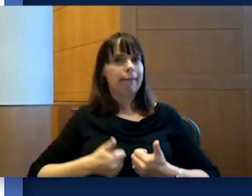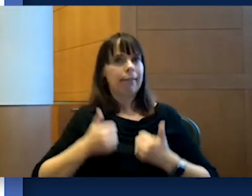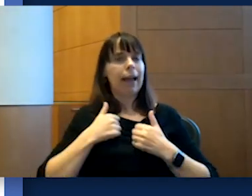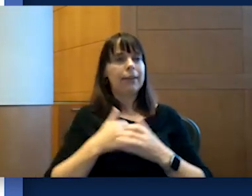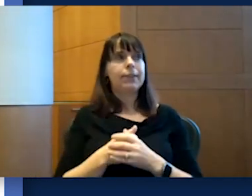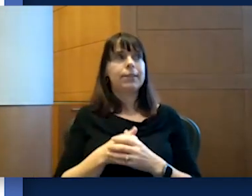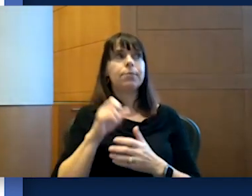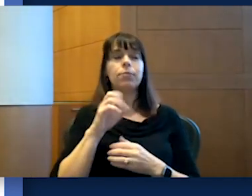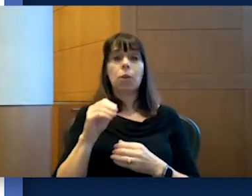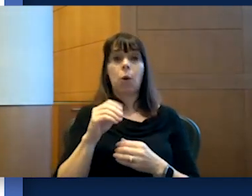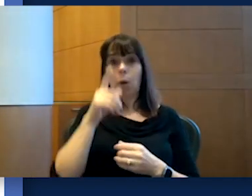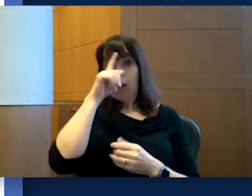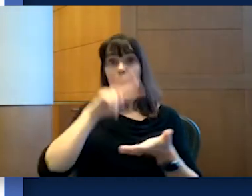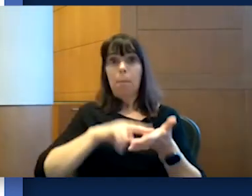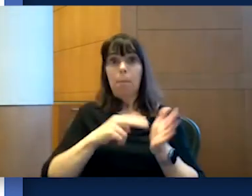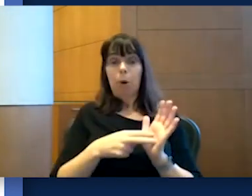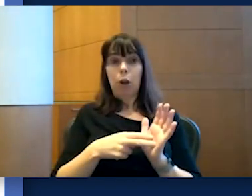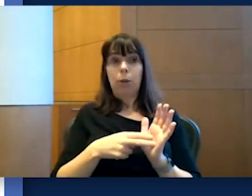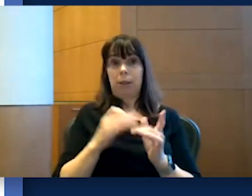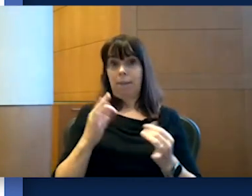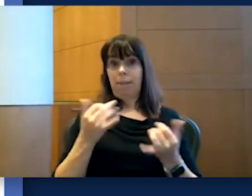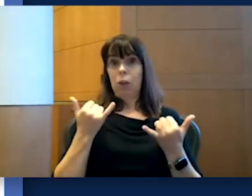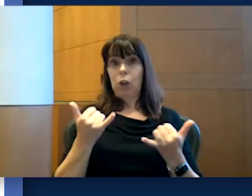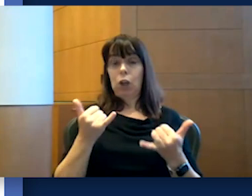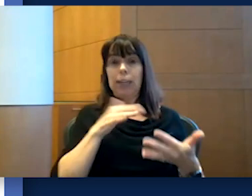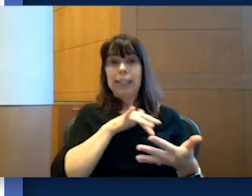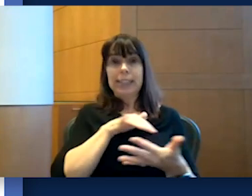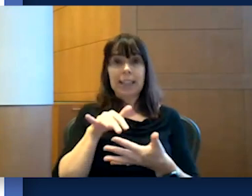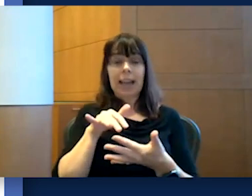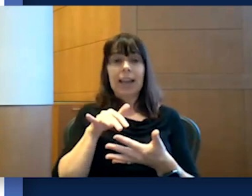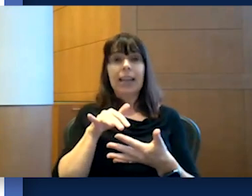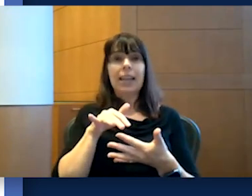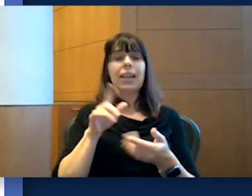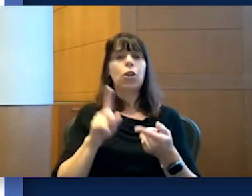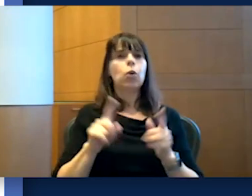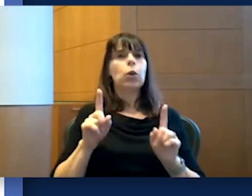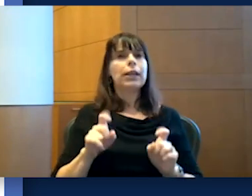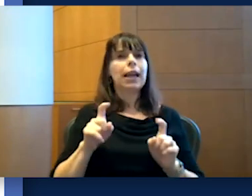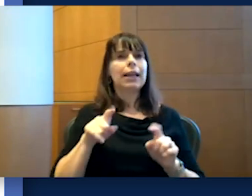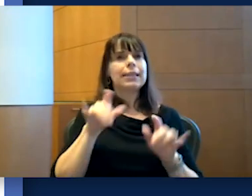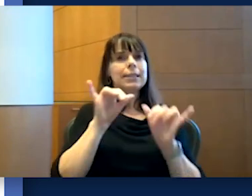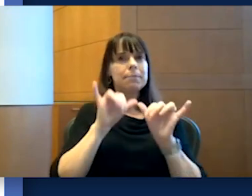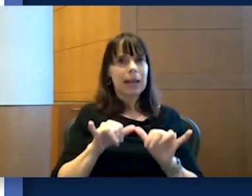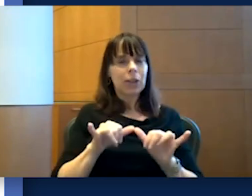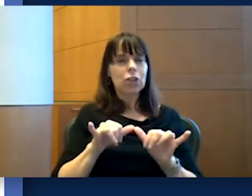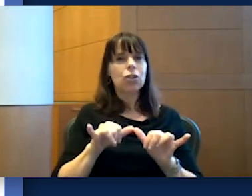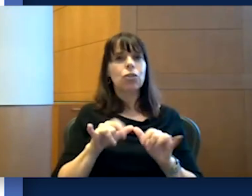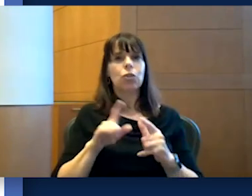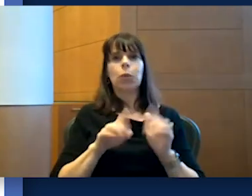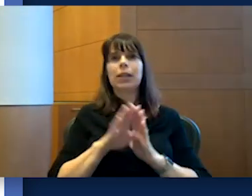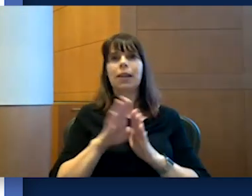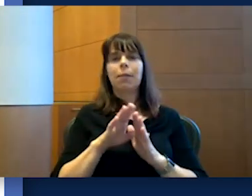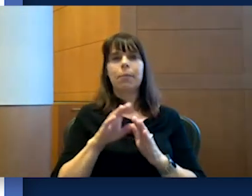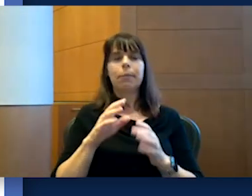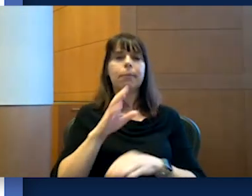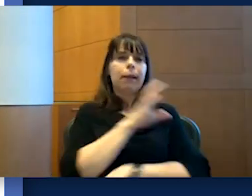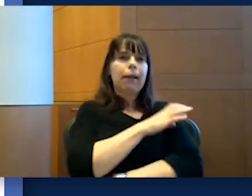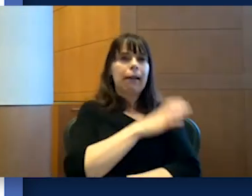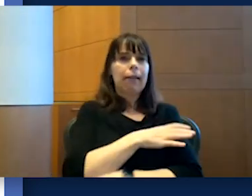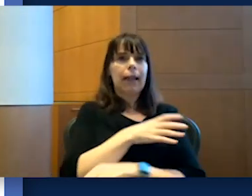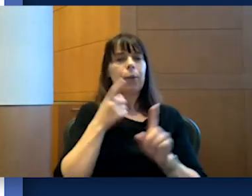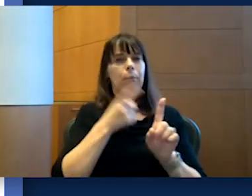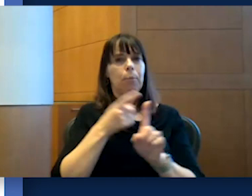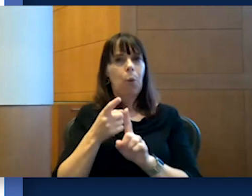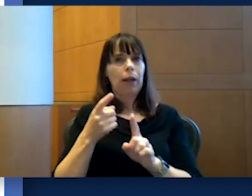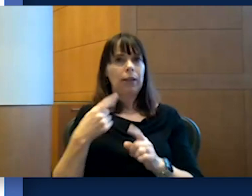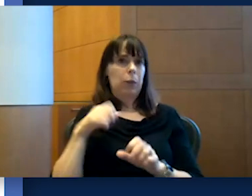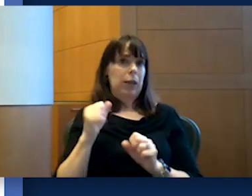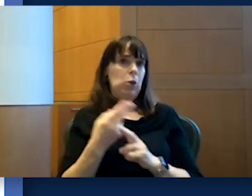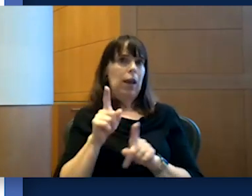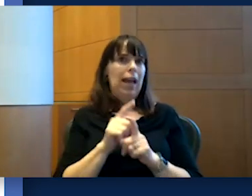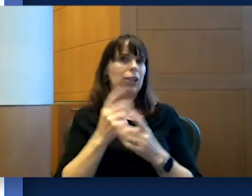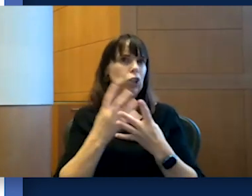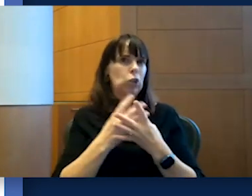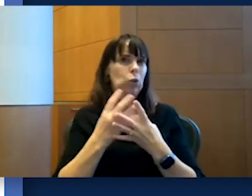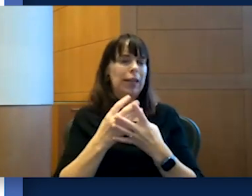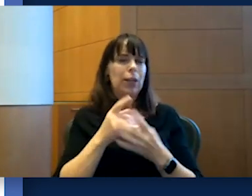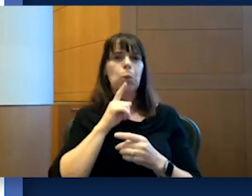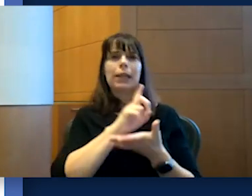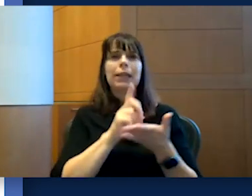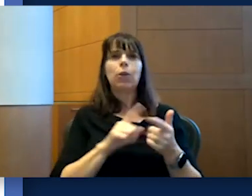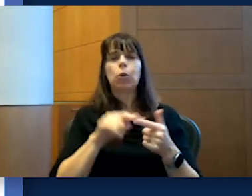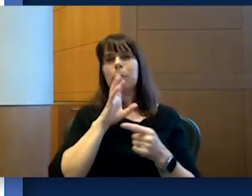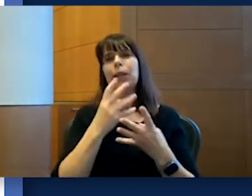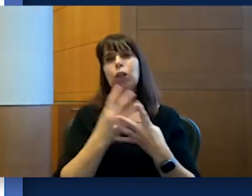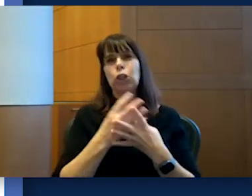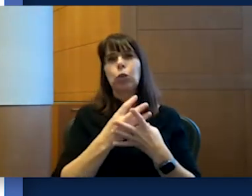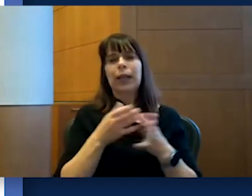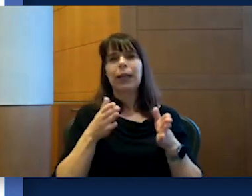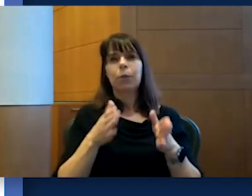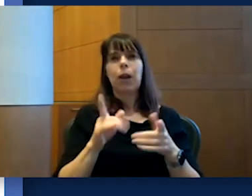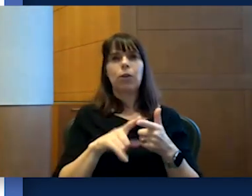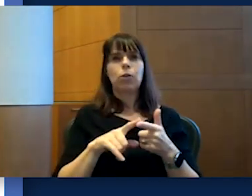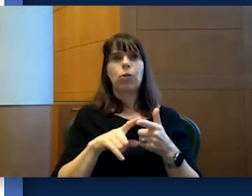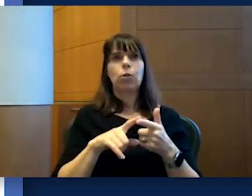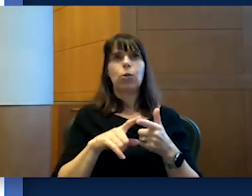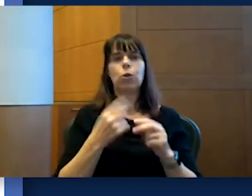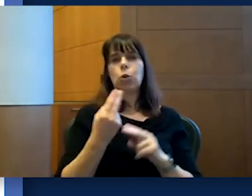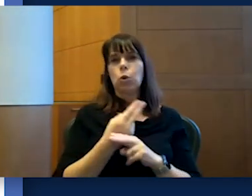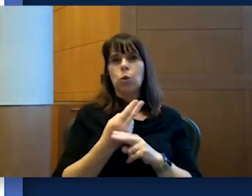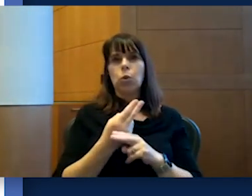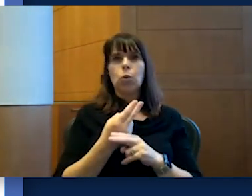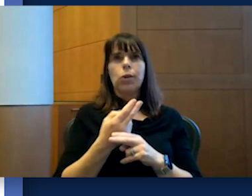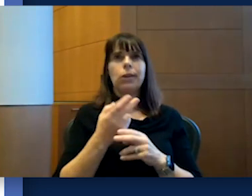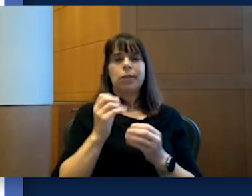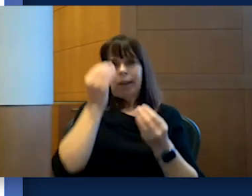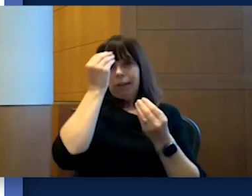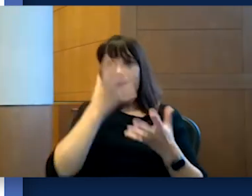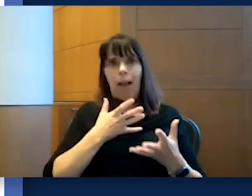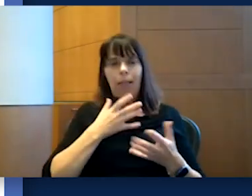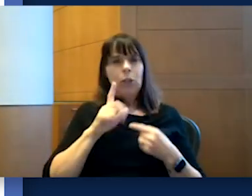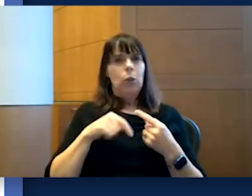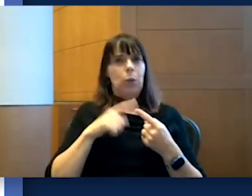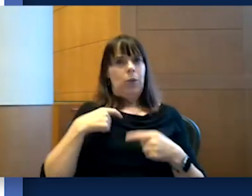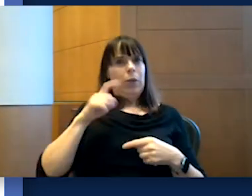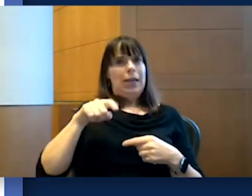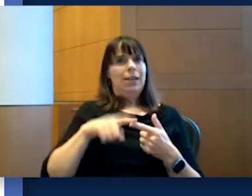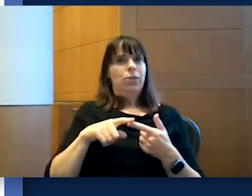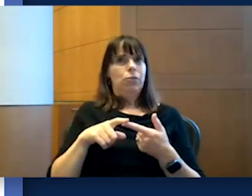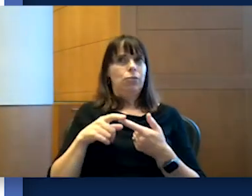So the purpose of the current study is to test measures and develop clinical cutpoints we can use as screening. They're really designed to be screening measures that can tell us when we need to bring in team people or when there might be problems or things going on.